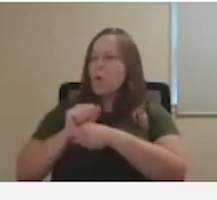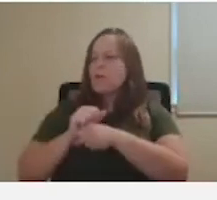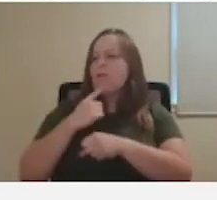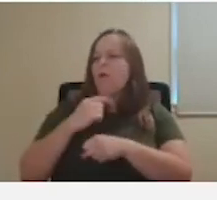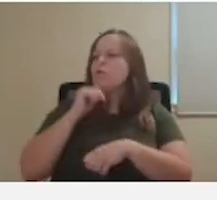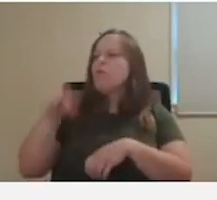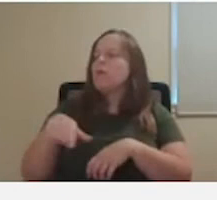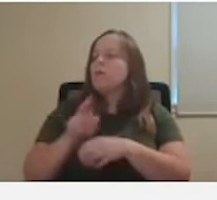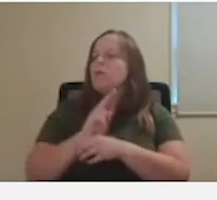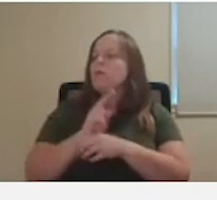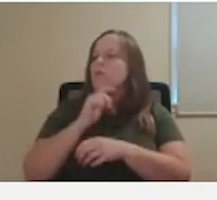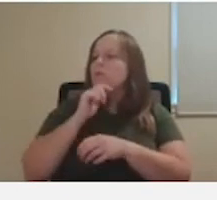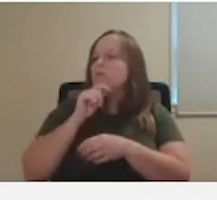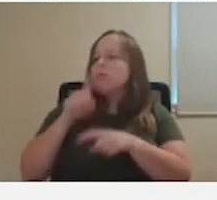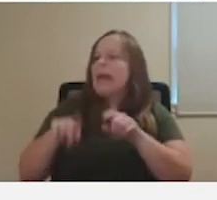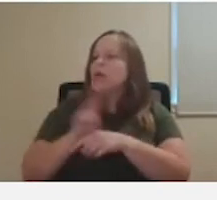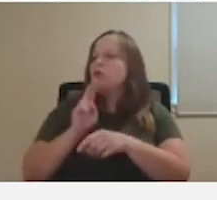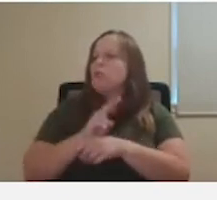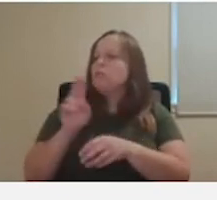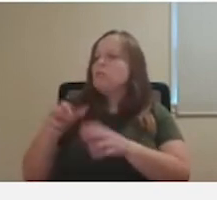to use the machine for whatever reason,